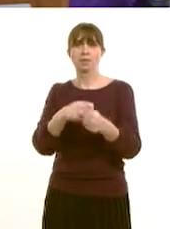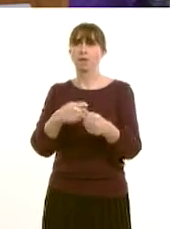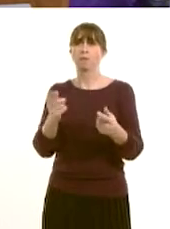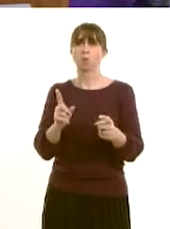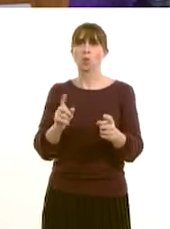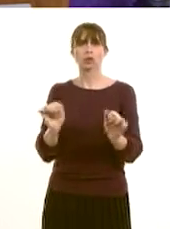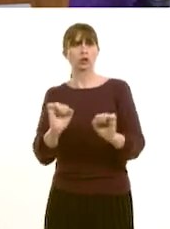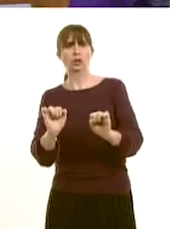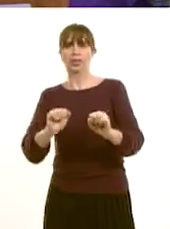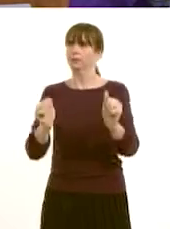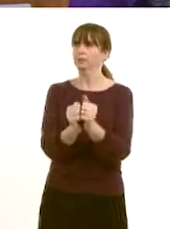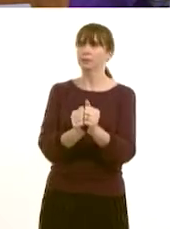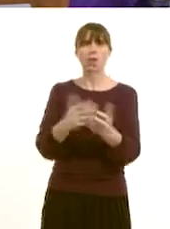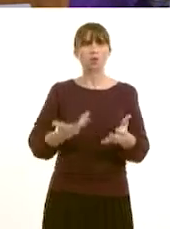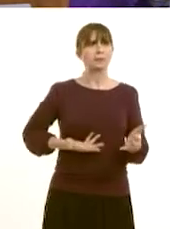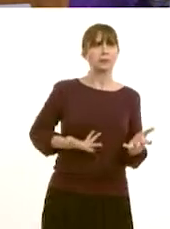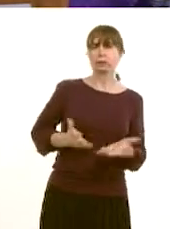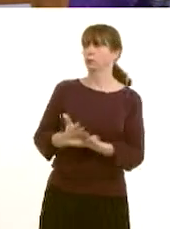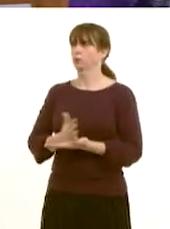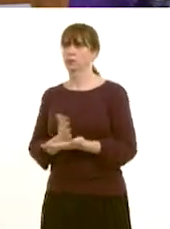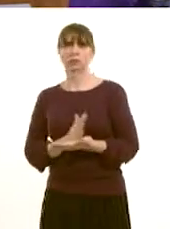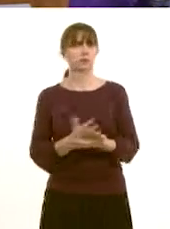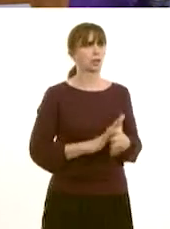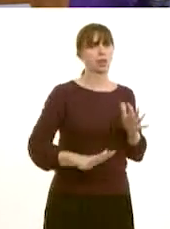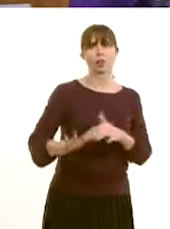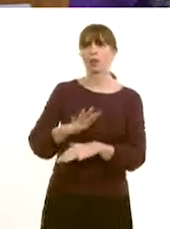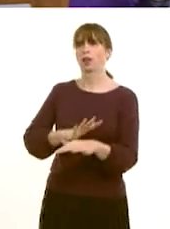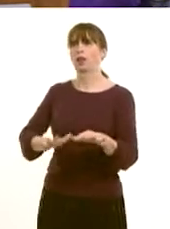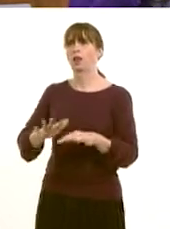It needs to be resolved, although June is not, clearly, my preferred date, nor of others